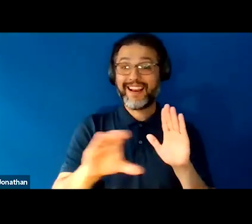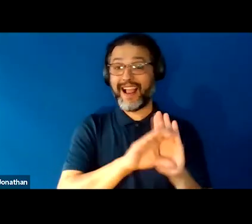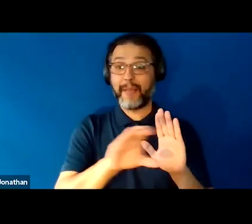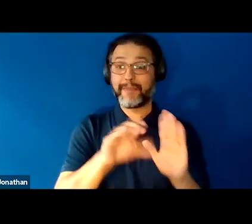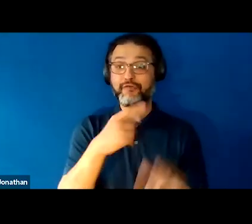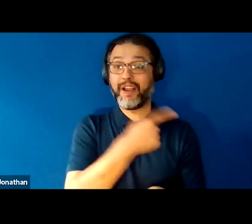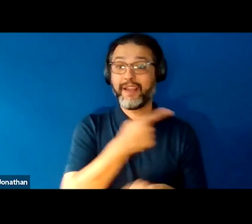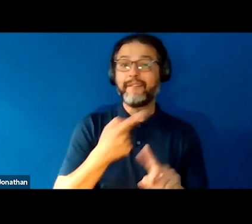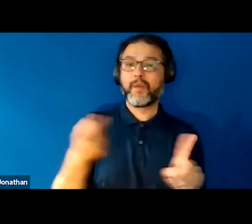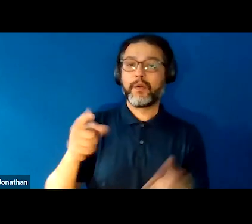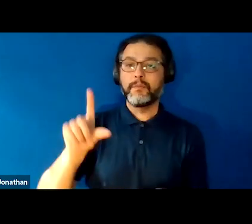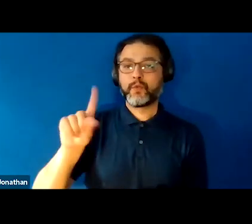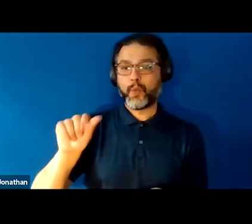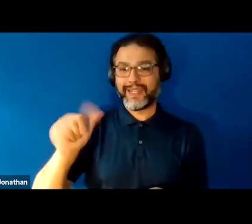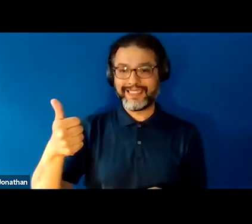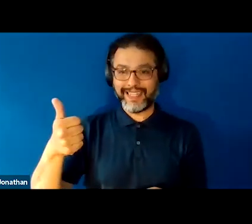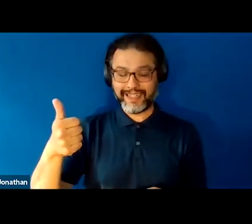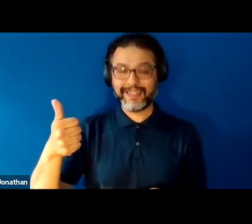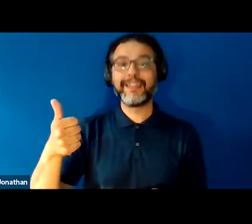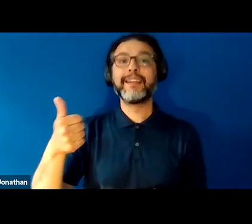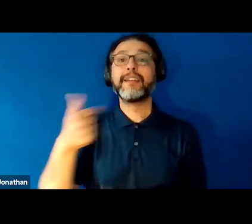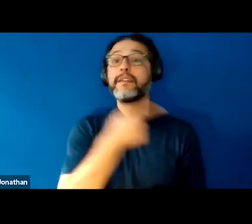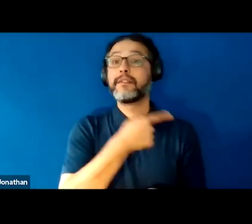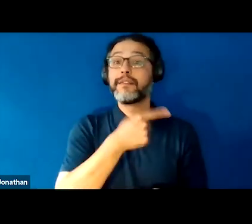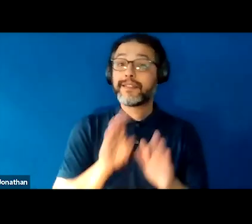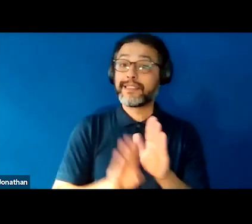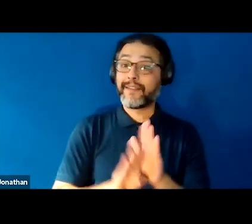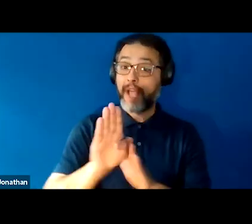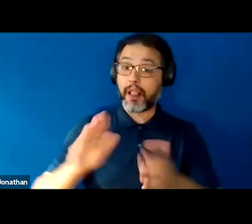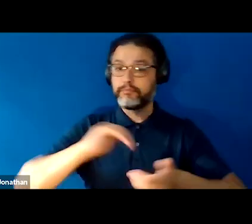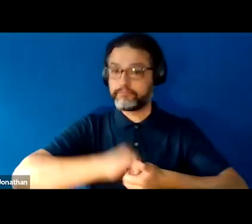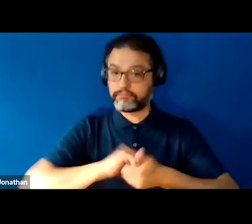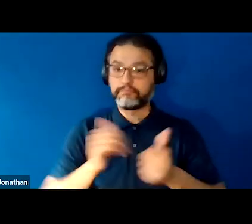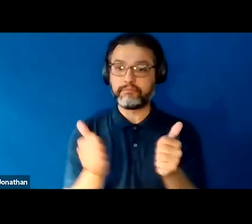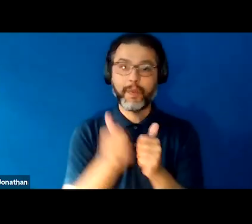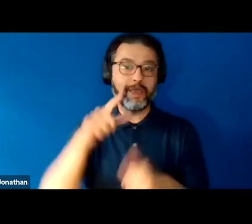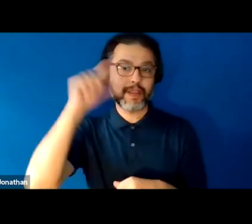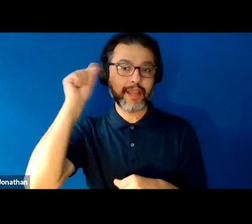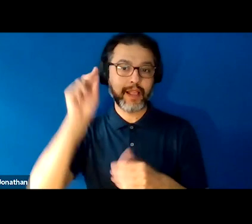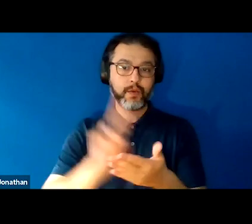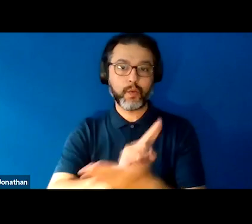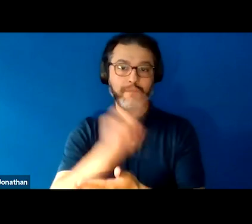It was developed with Gallaudet University, with the DeafSpace project.